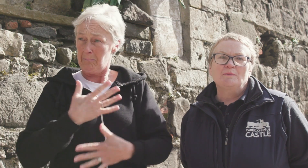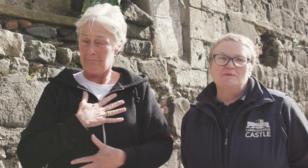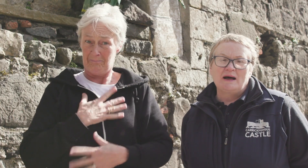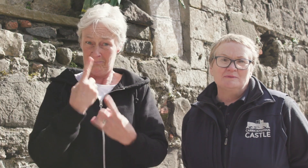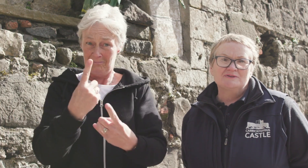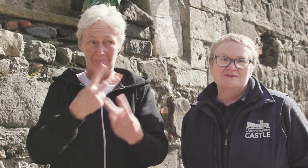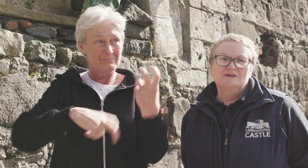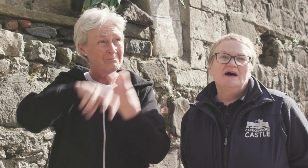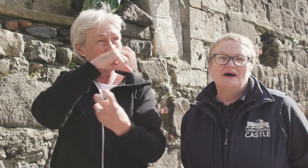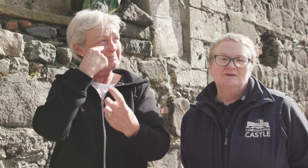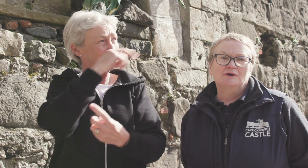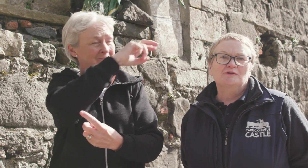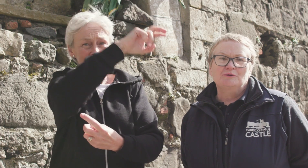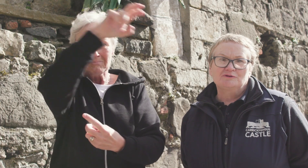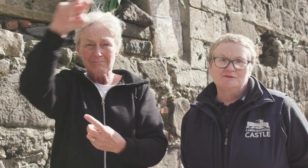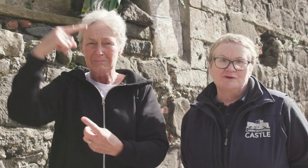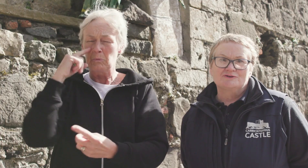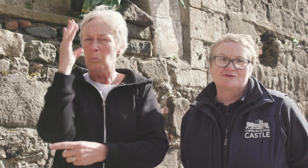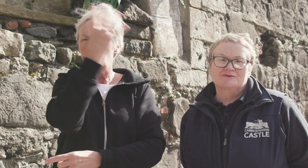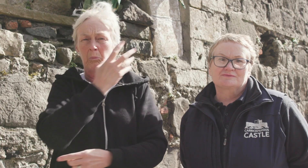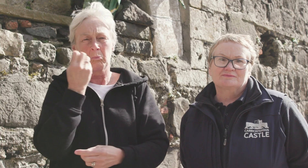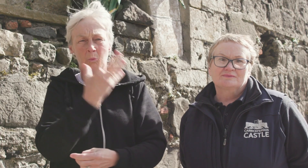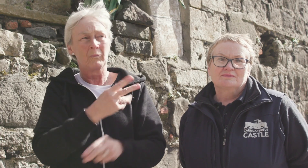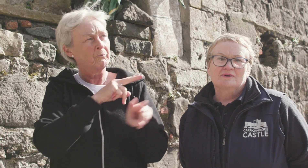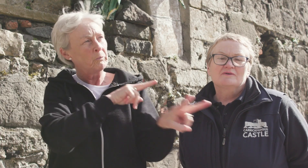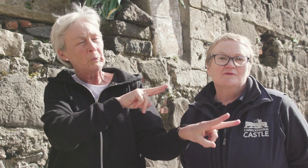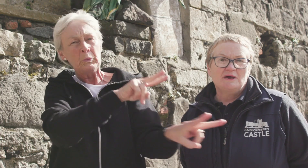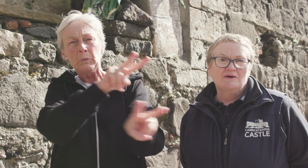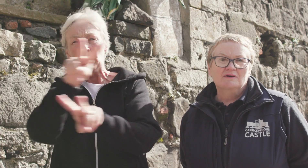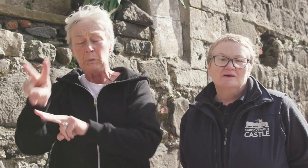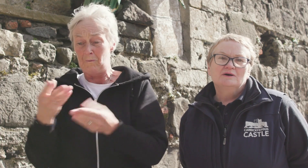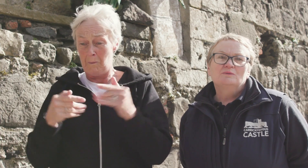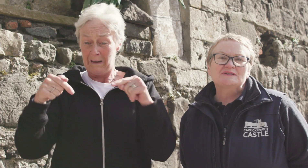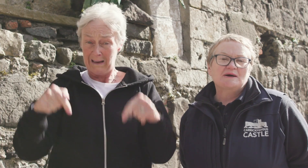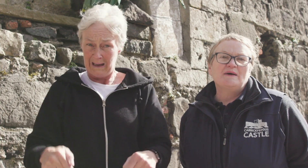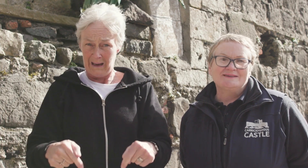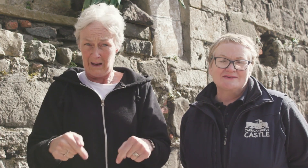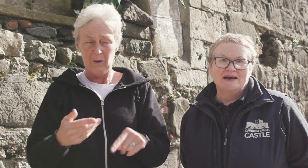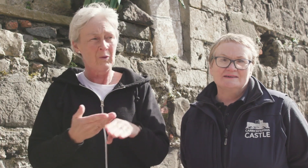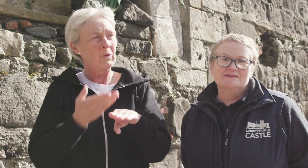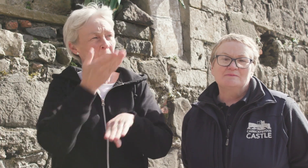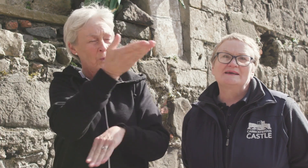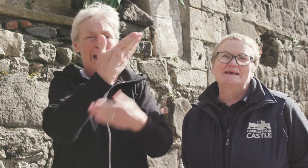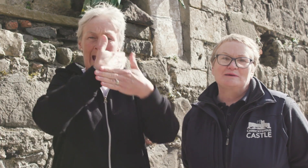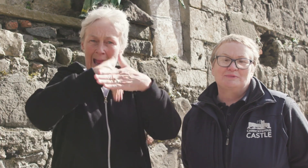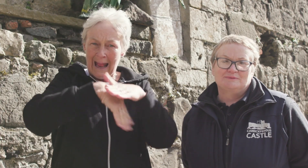in the battlements and have a look at the beautiful views. From here, we'll step inside the main cape.